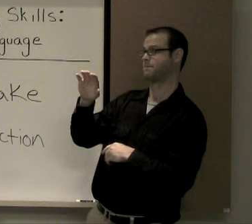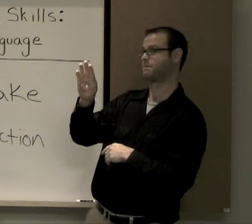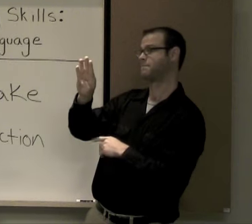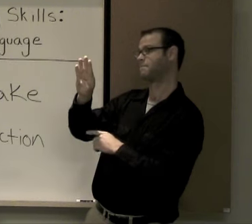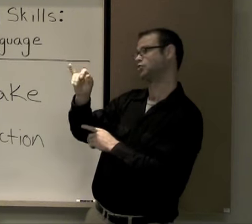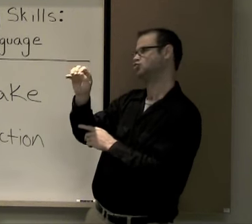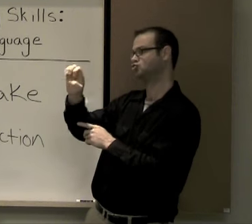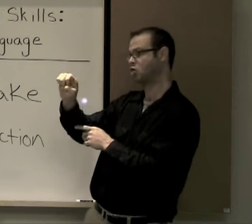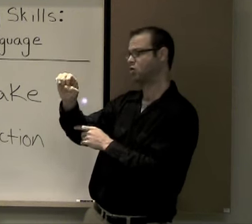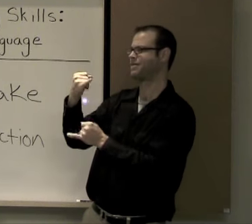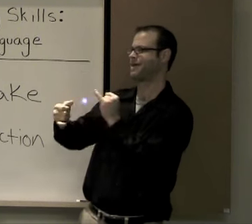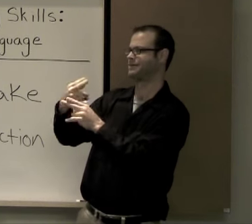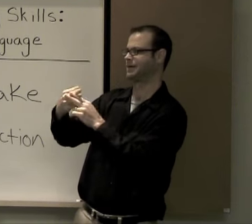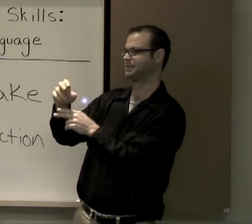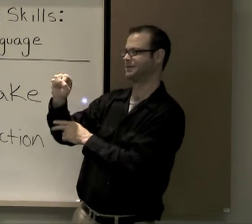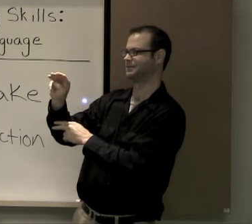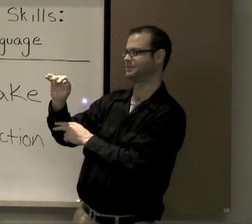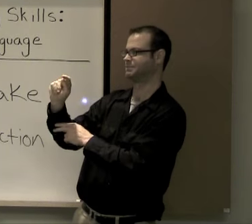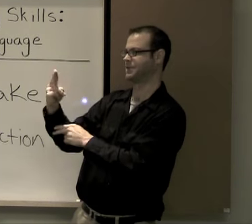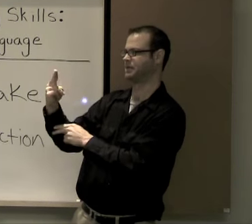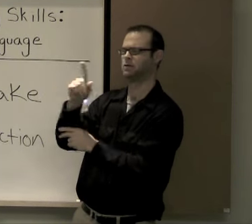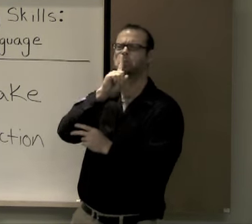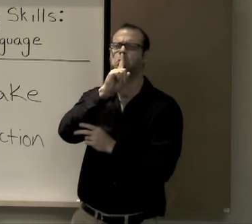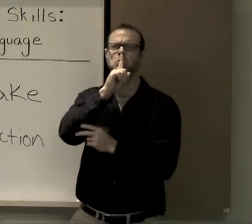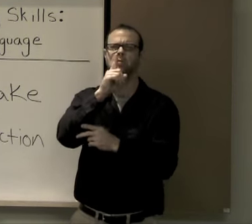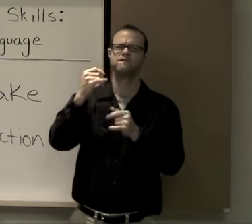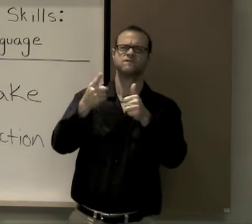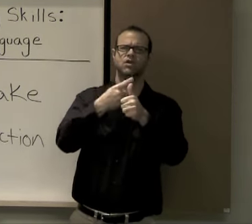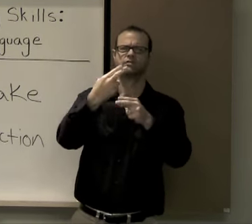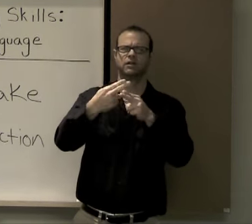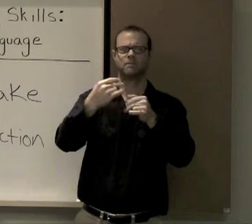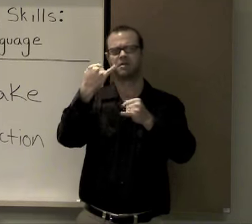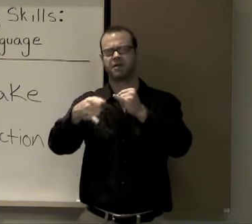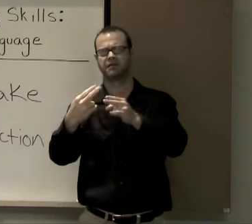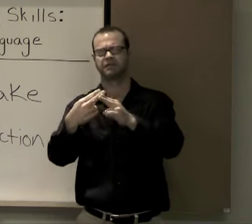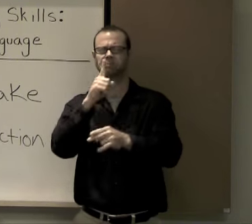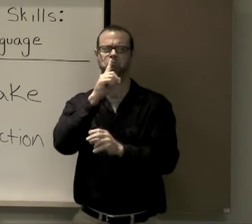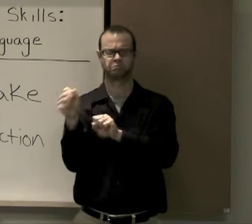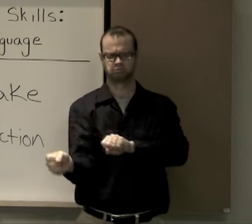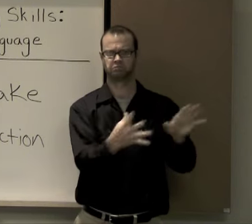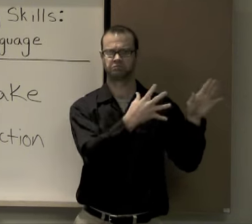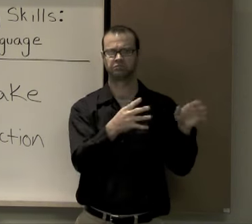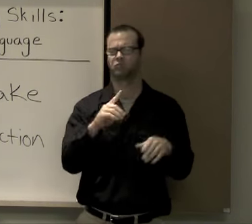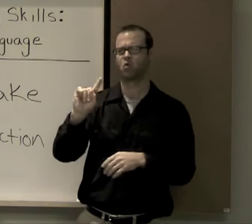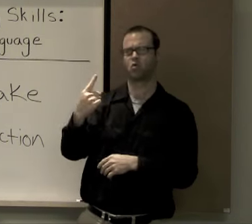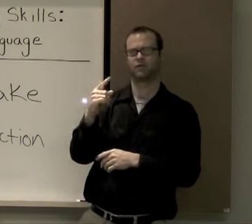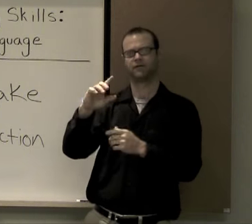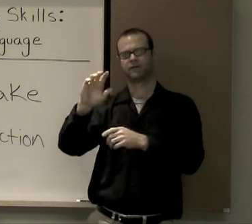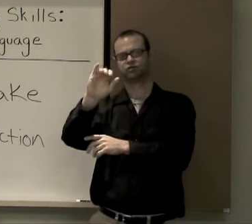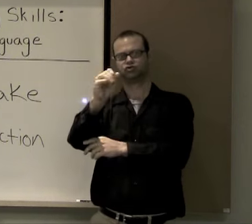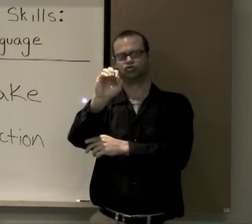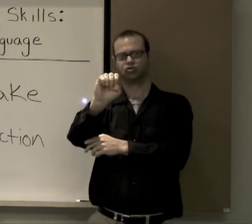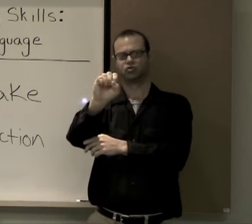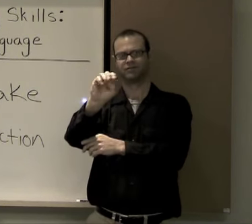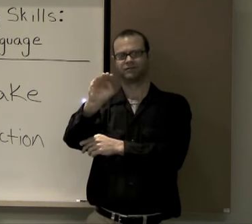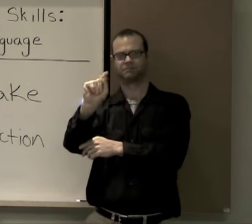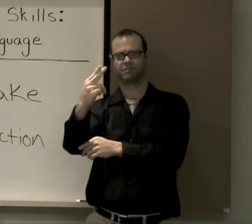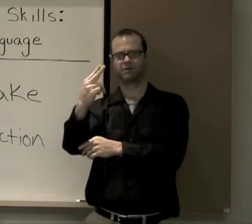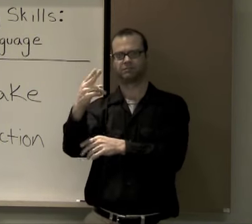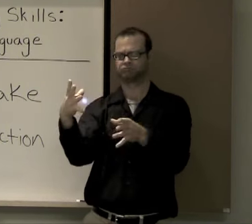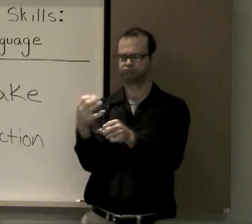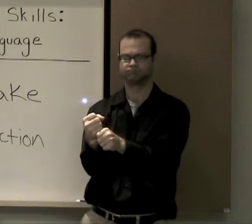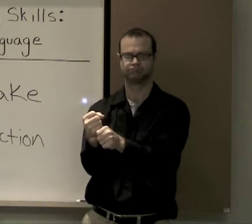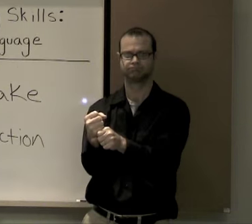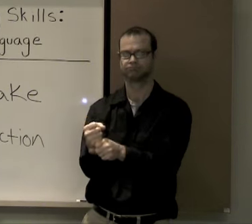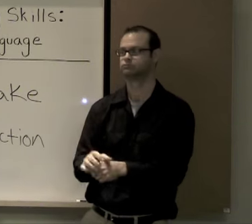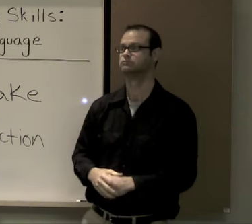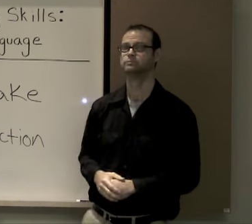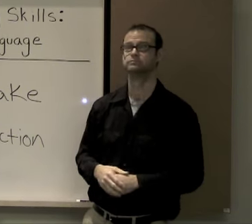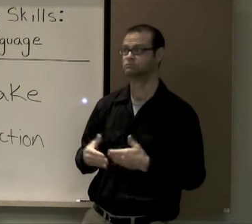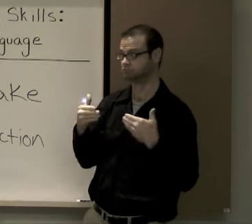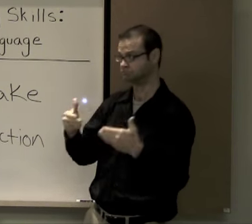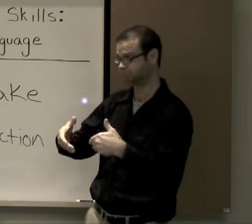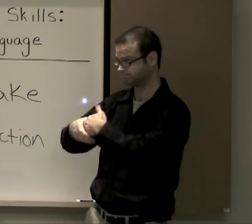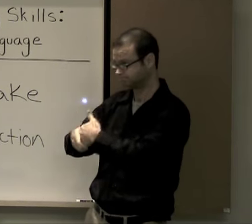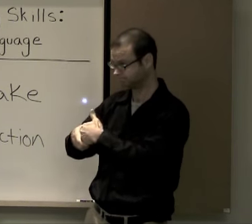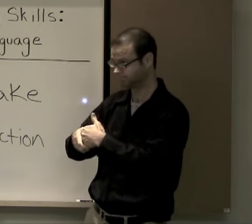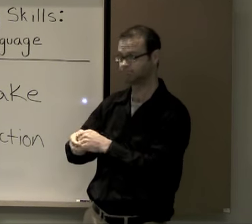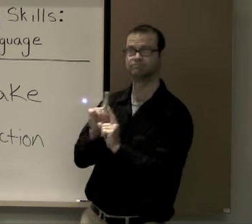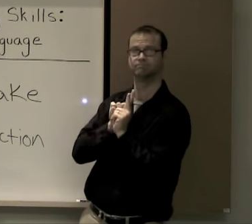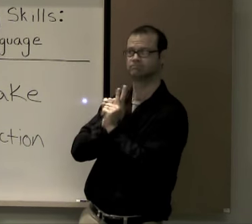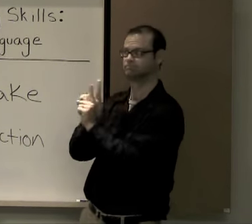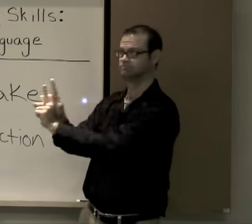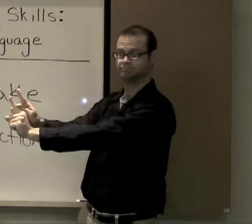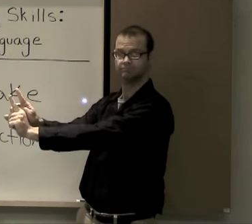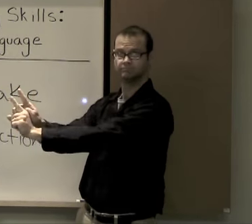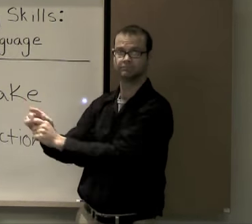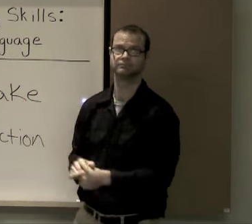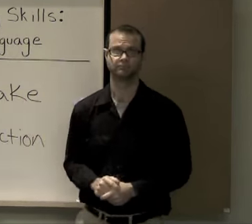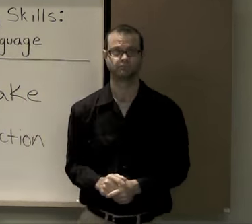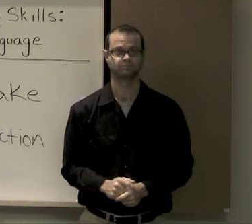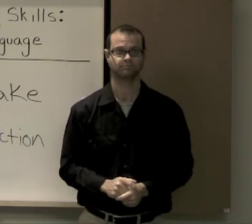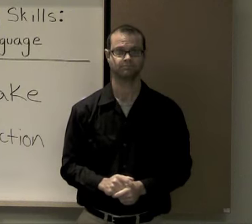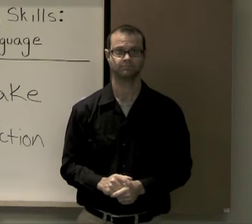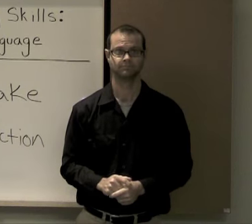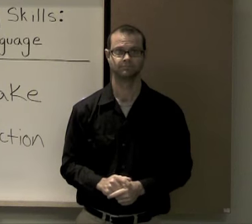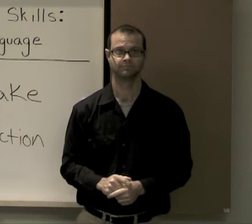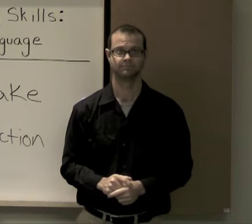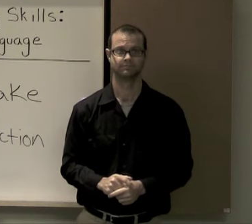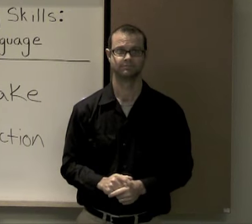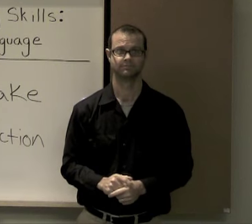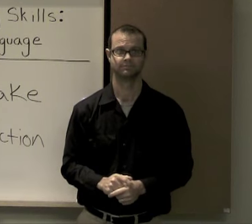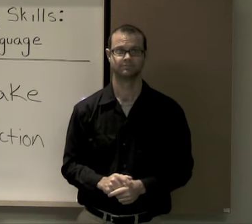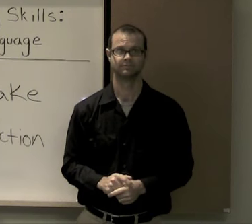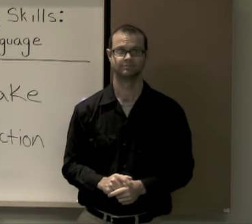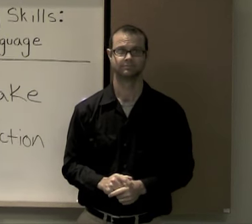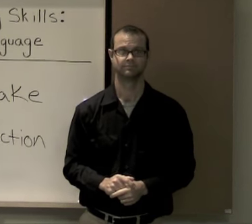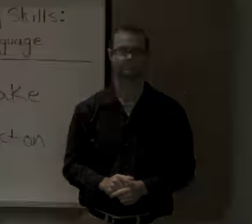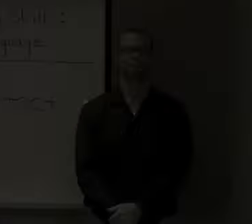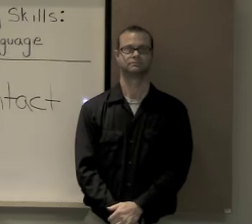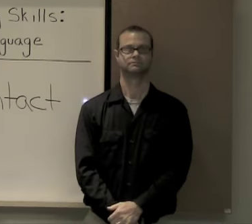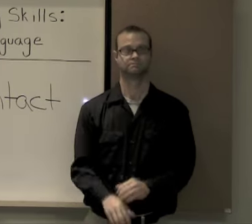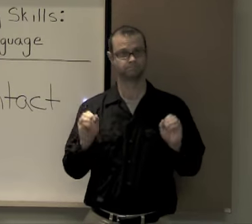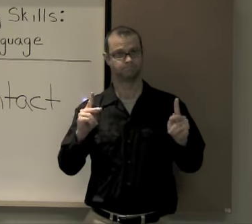Number 2 eye contact: Why is eye contact important? Because it demonstrates that you are interested